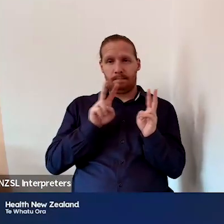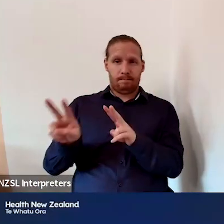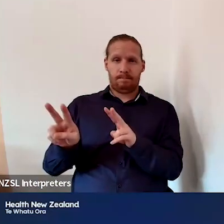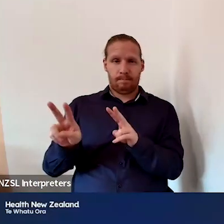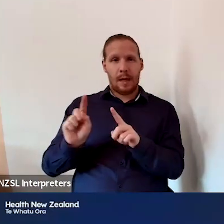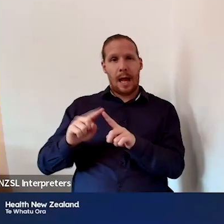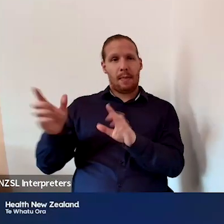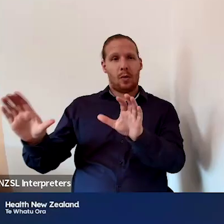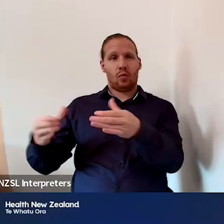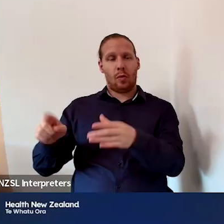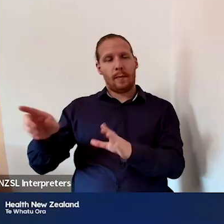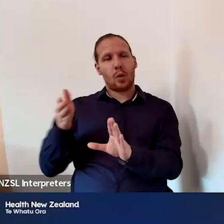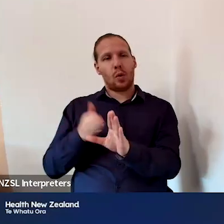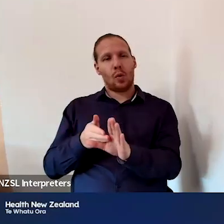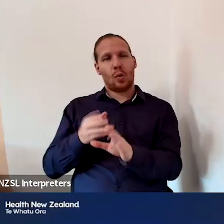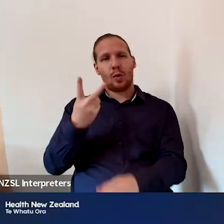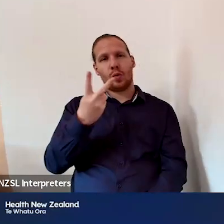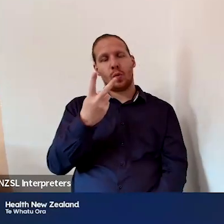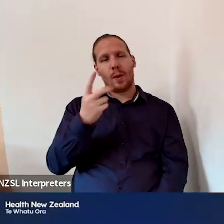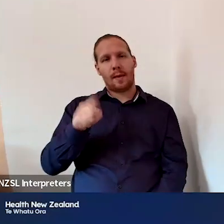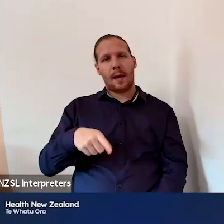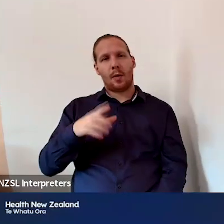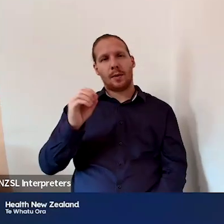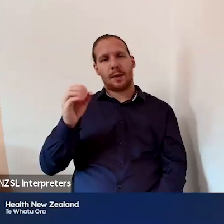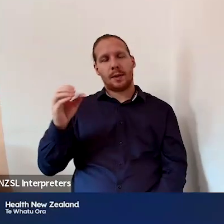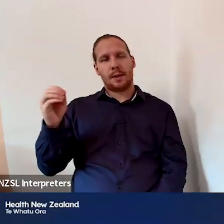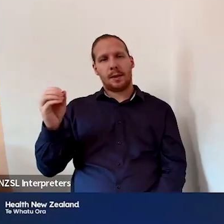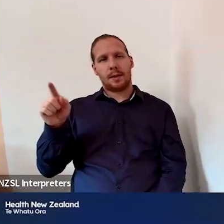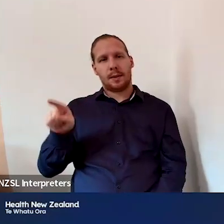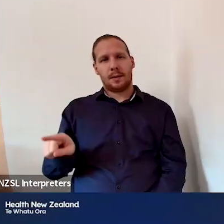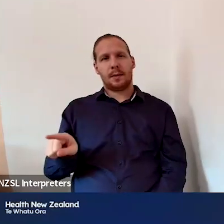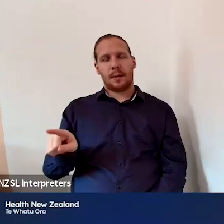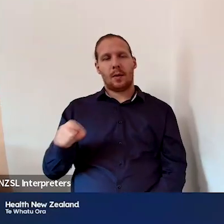We try to, use similar tools and items as much as we can